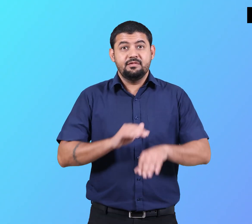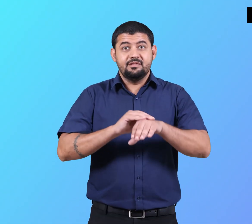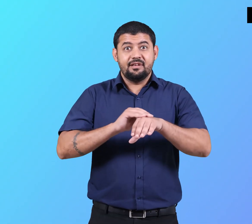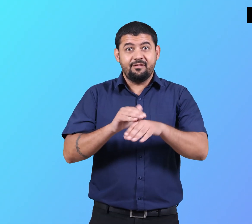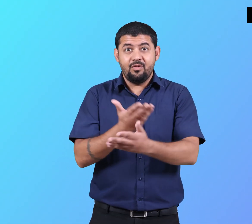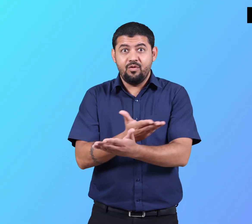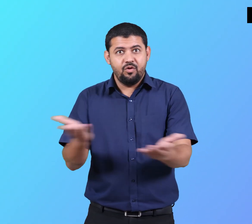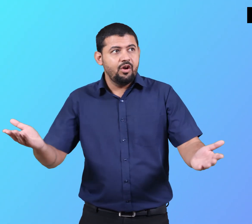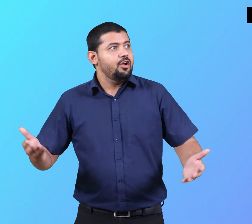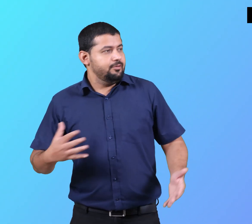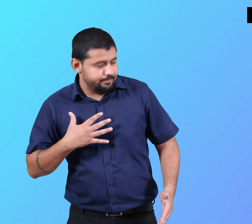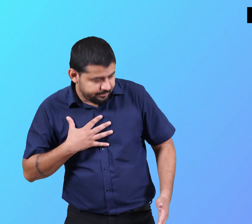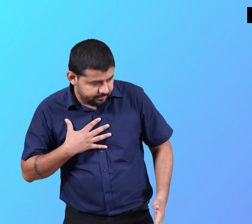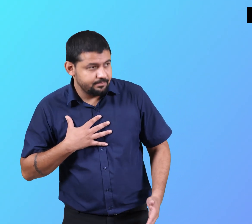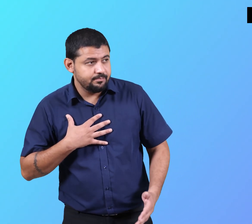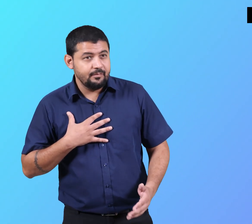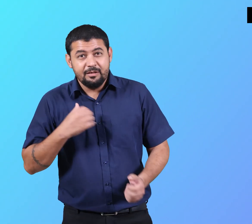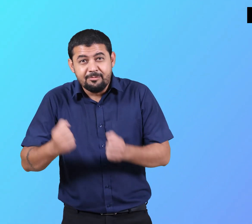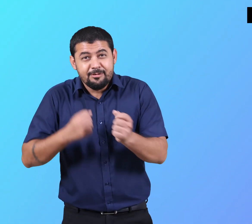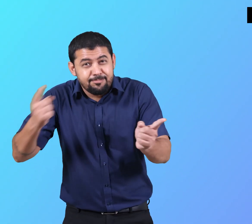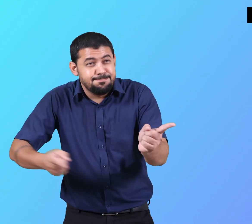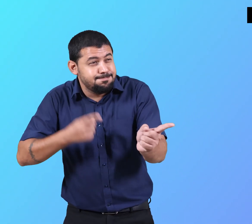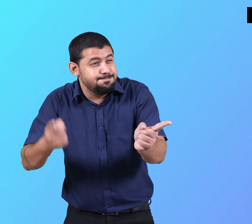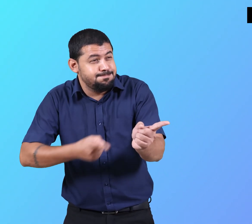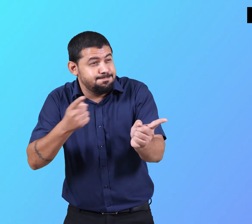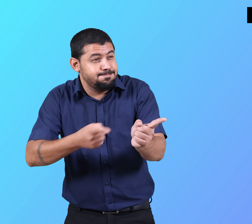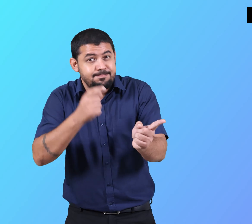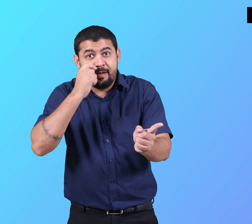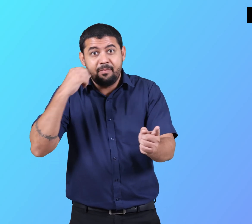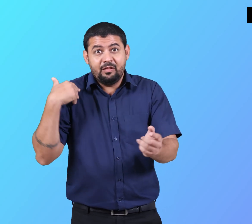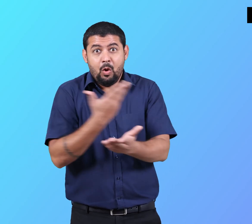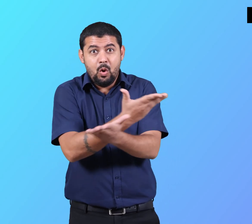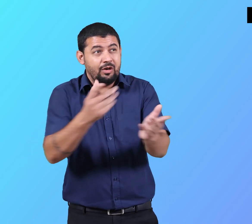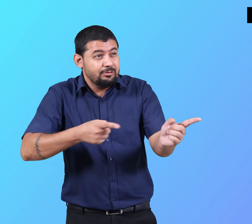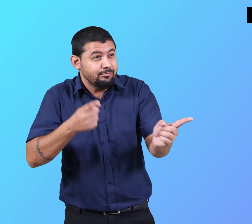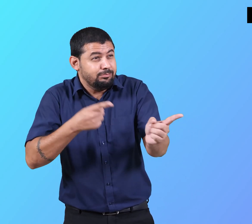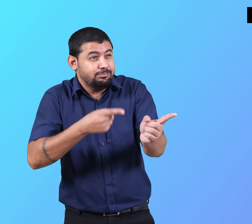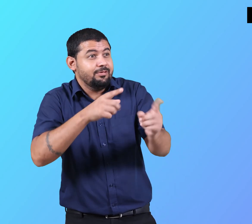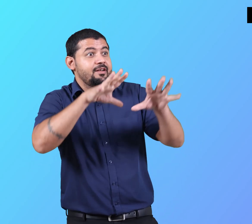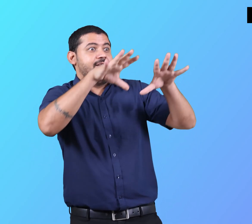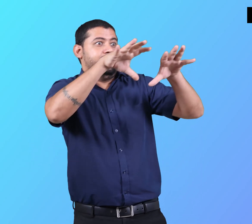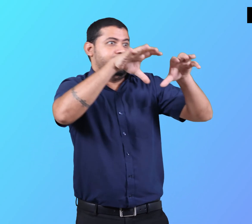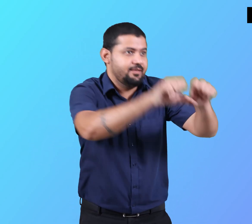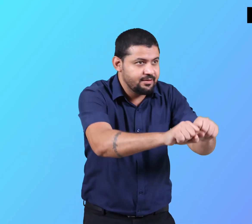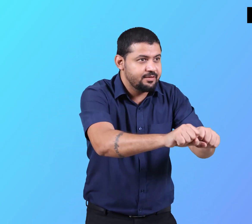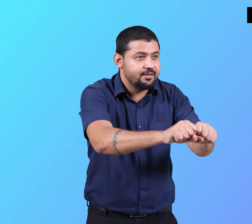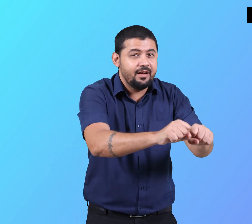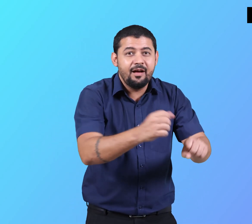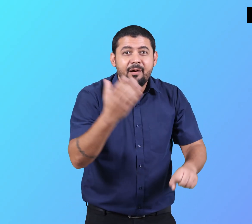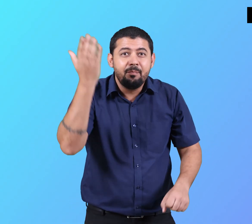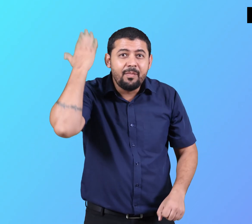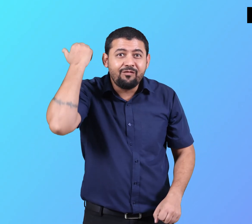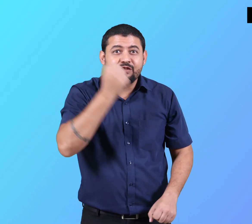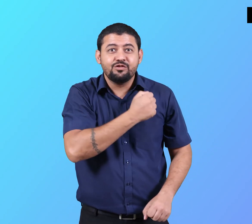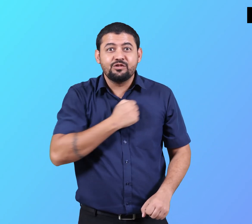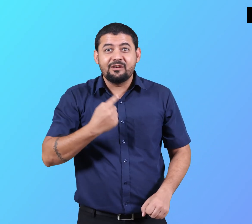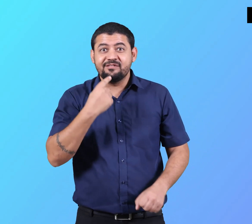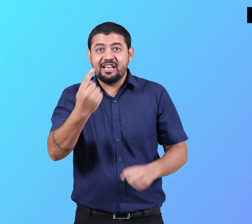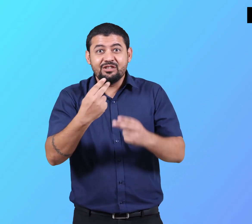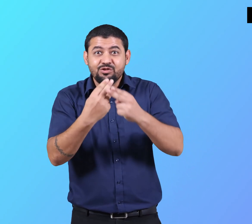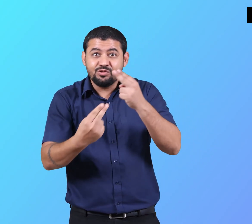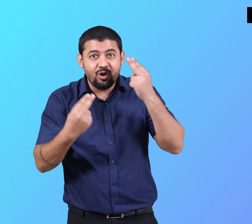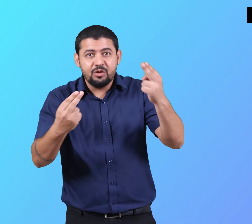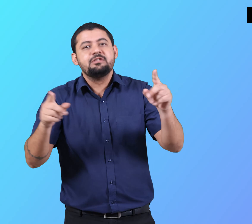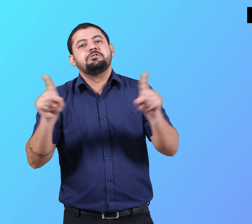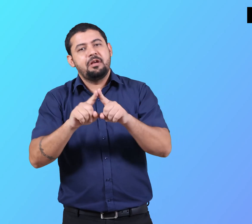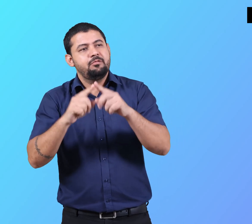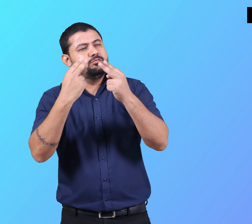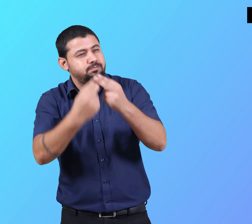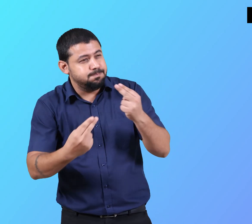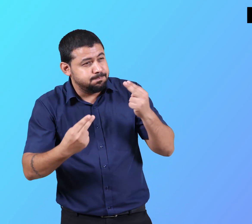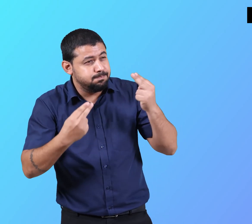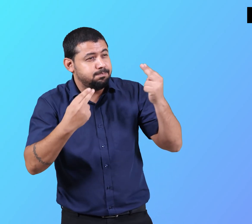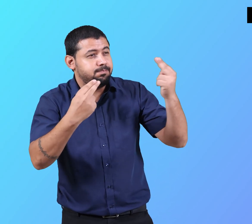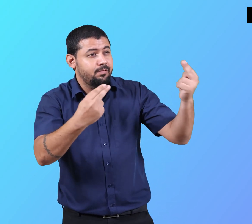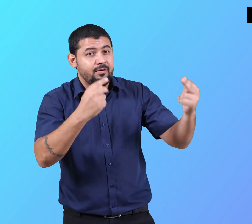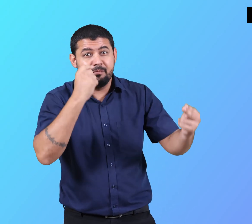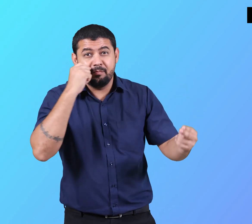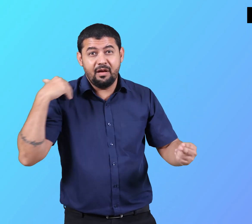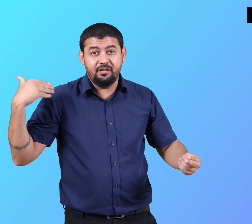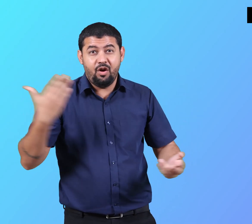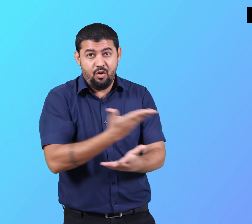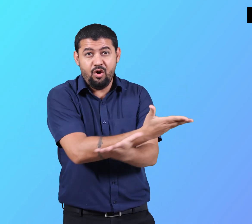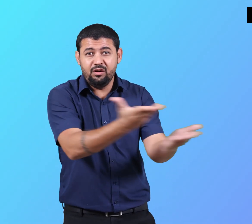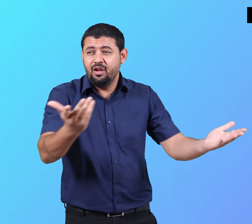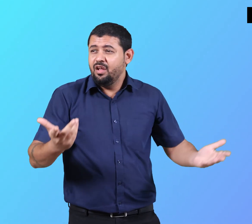So the servant chased after the brothers and caught up with them. He said to them what Joseph had told him to say.